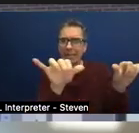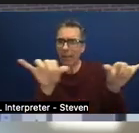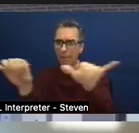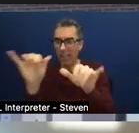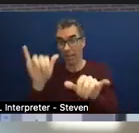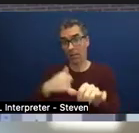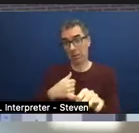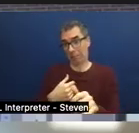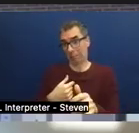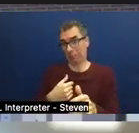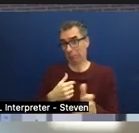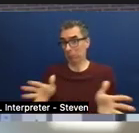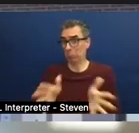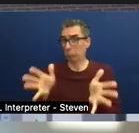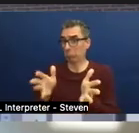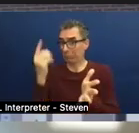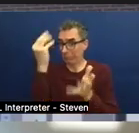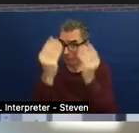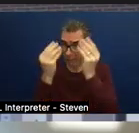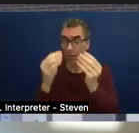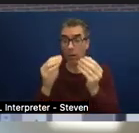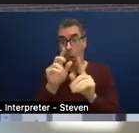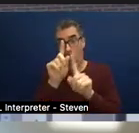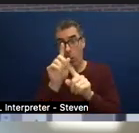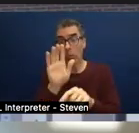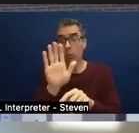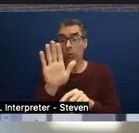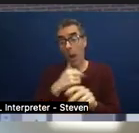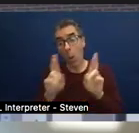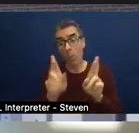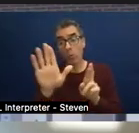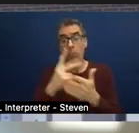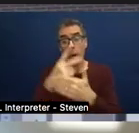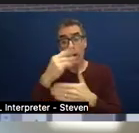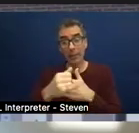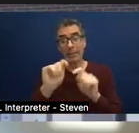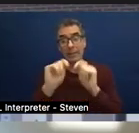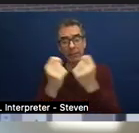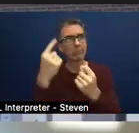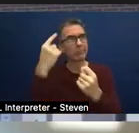And I would hope that the project team is thinking, you know, in years to come as we develop more housing,